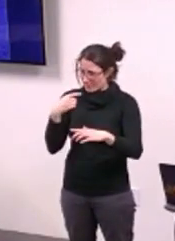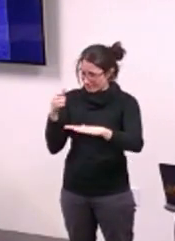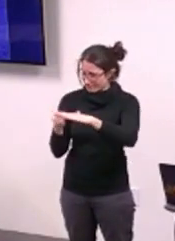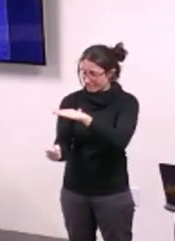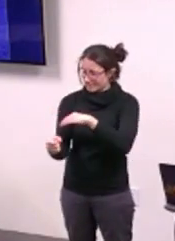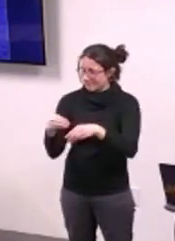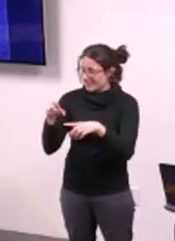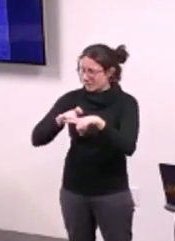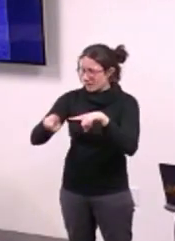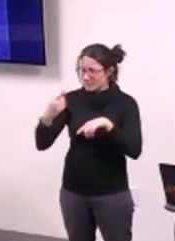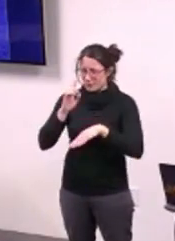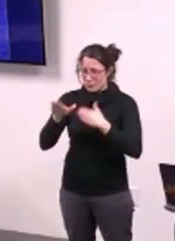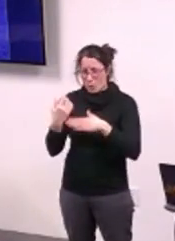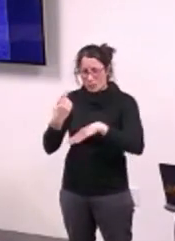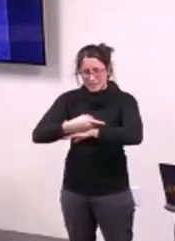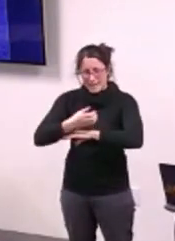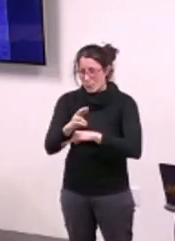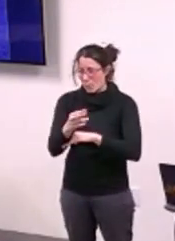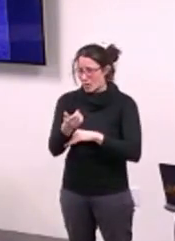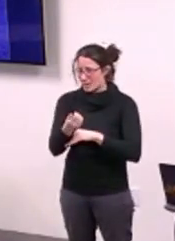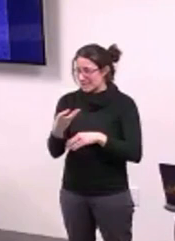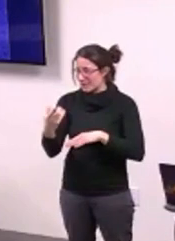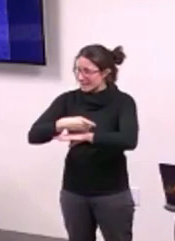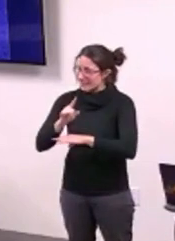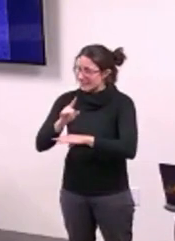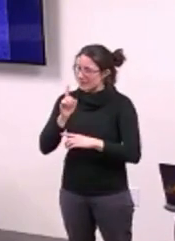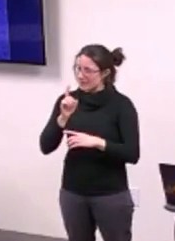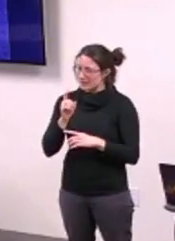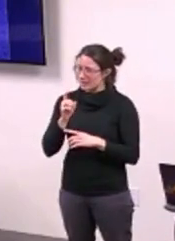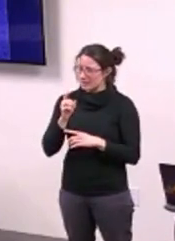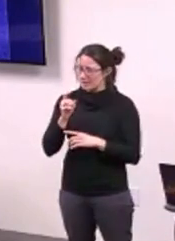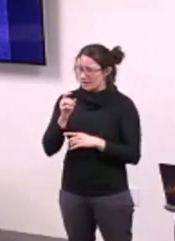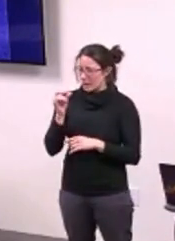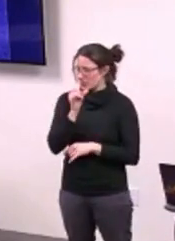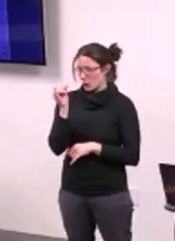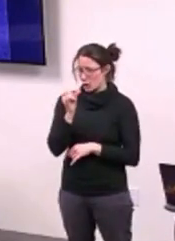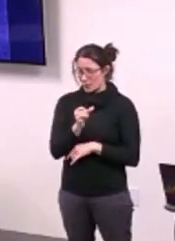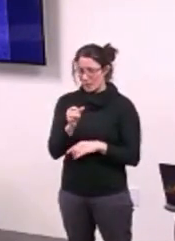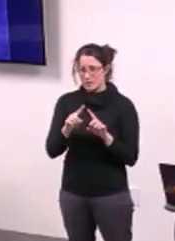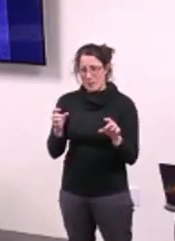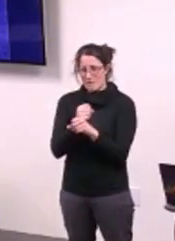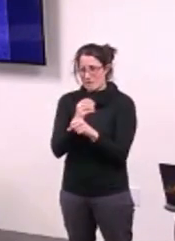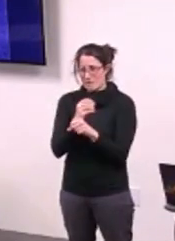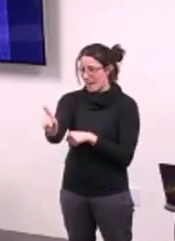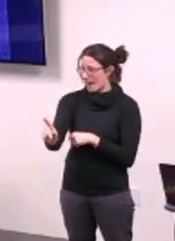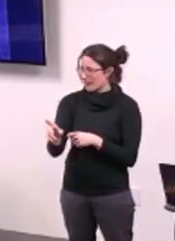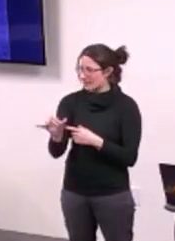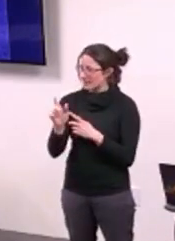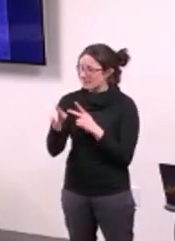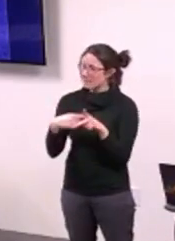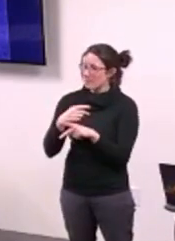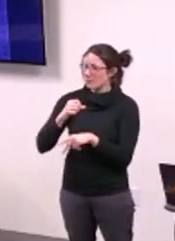Or several days? Like that's absurd. So yeah, fight back. So it's actually a form of resistance that has now been labeled insanity.